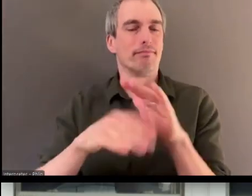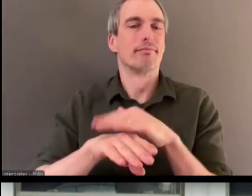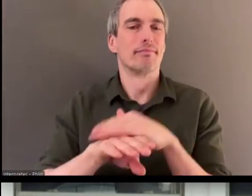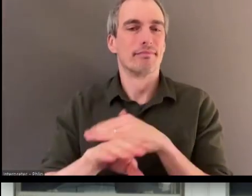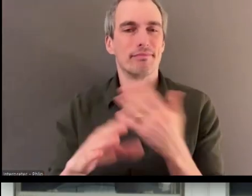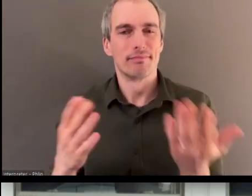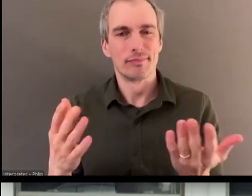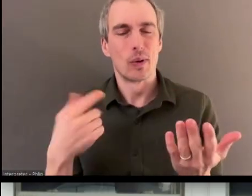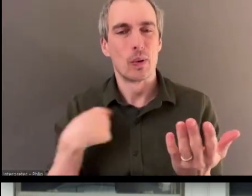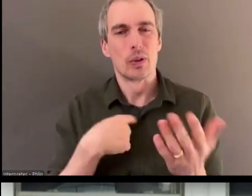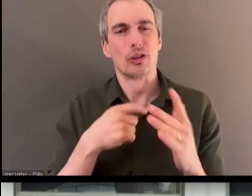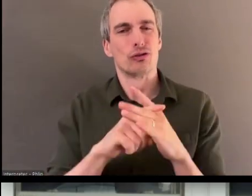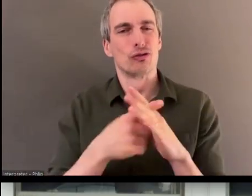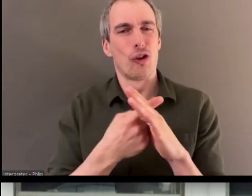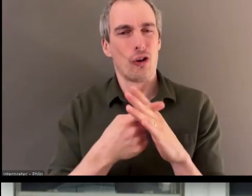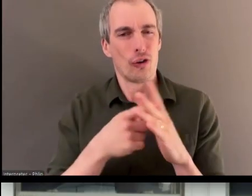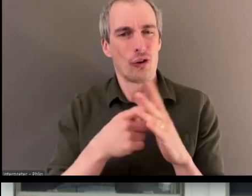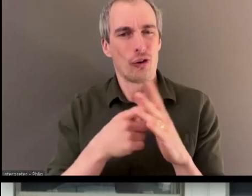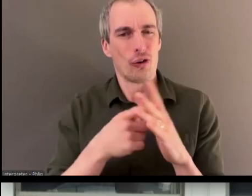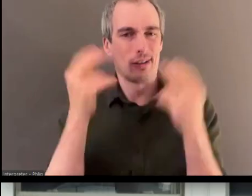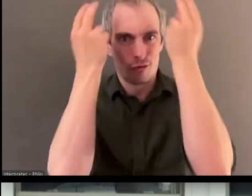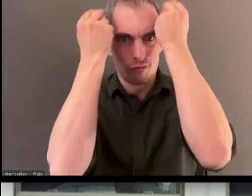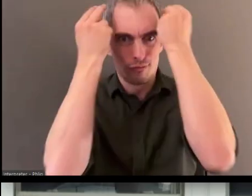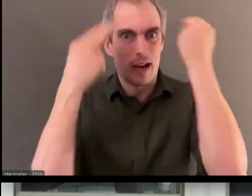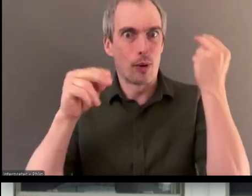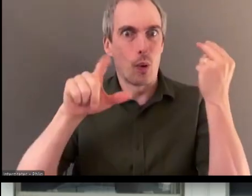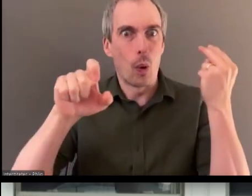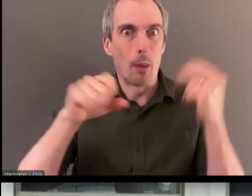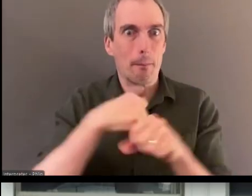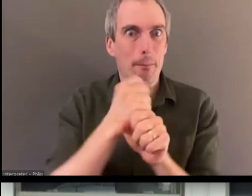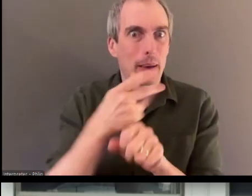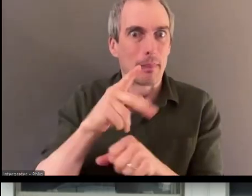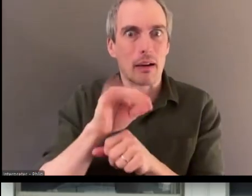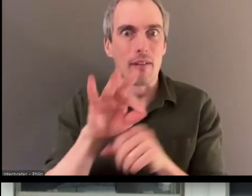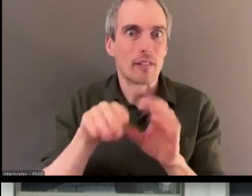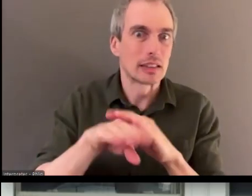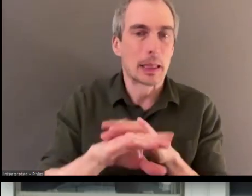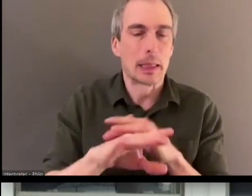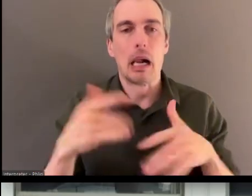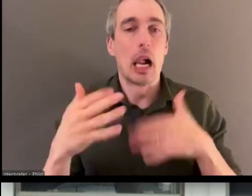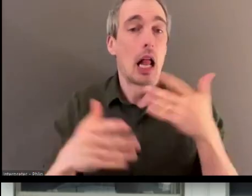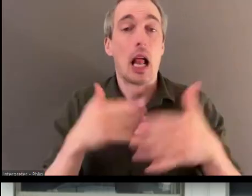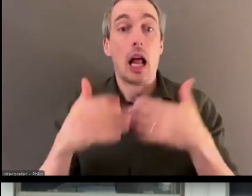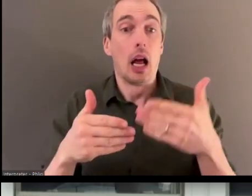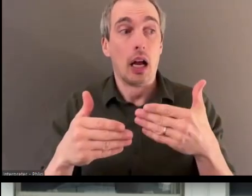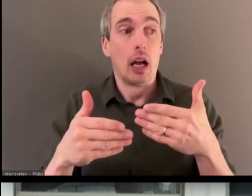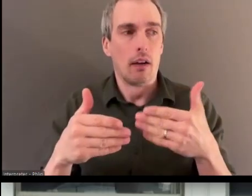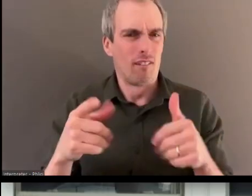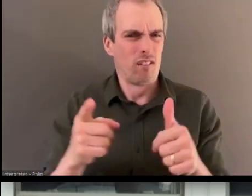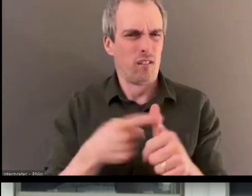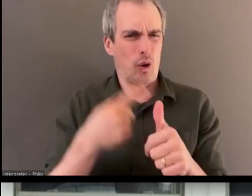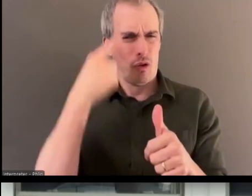thought and what we were seeing from a lot of vendors was, let's turn a PDF into an accessible PDF.